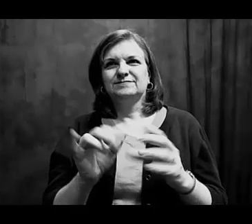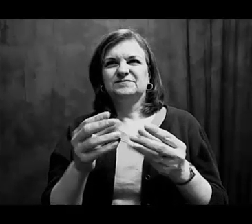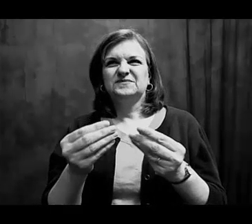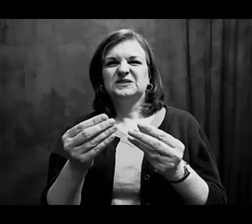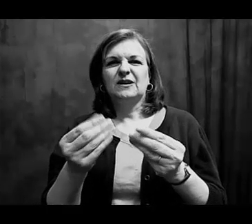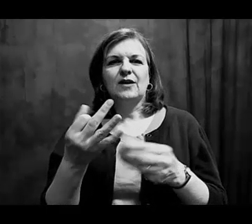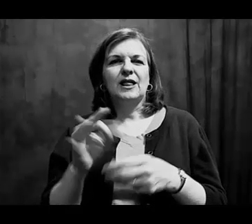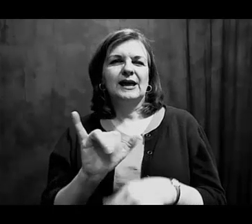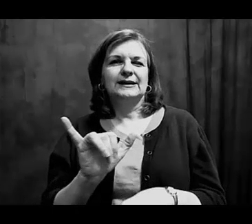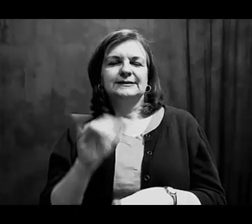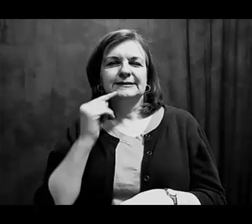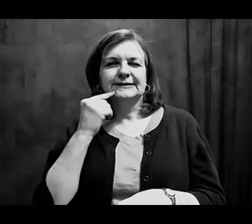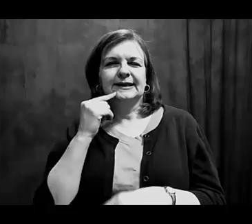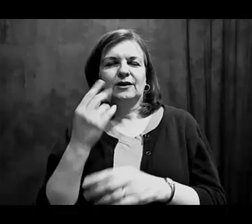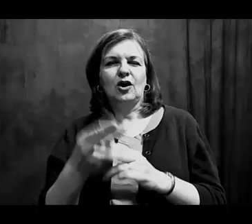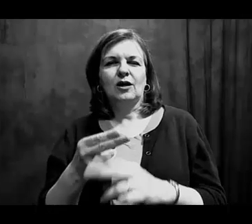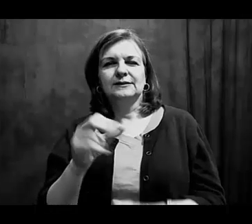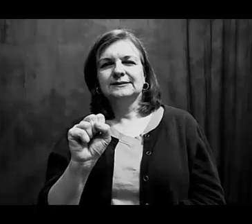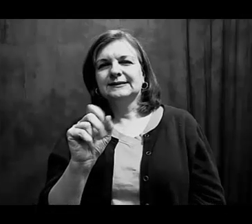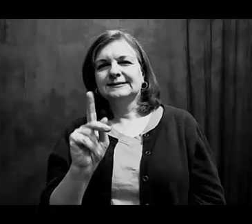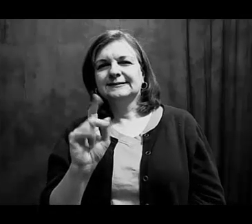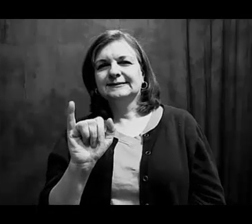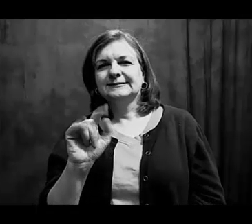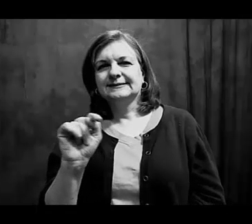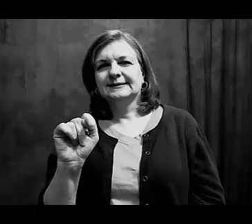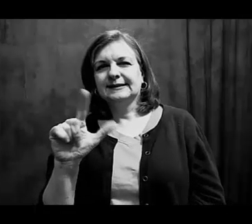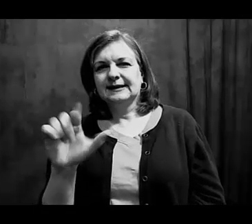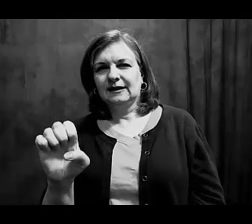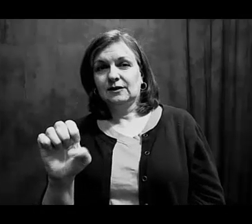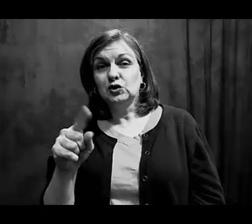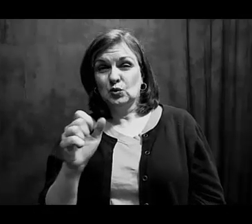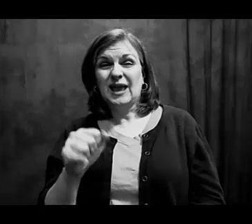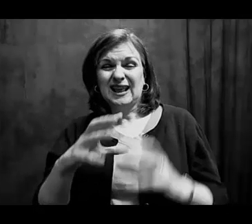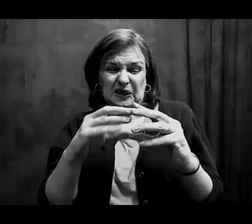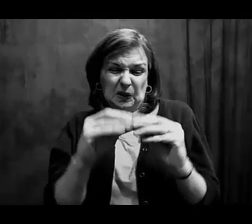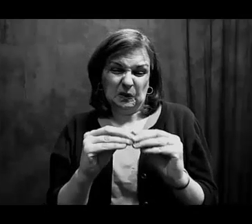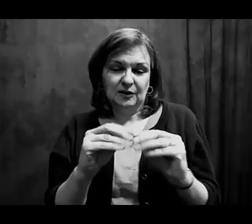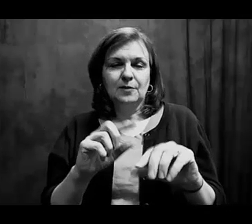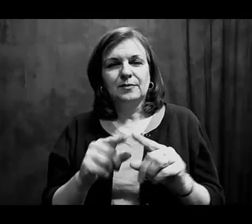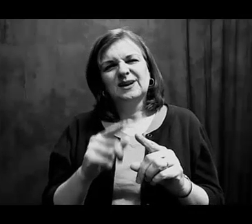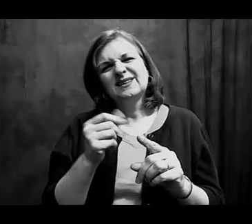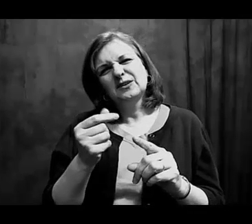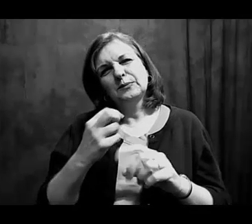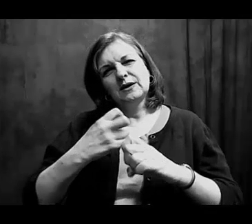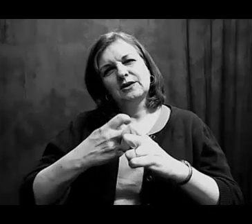you could squish it but it's kind of hard and has resistance to it